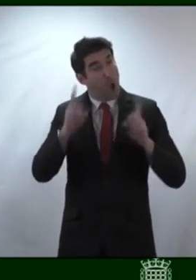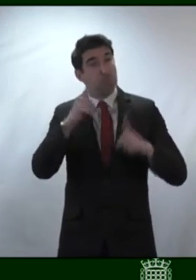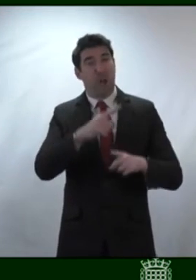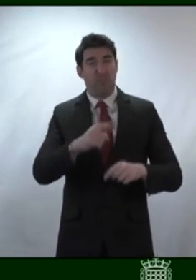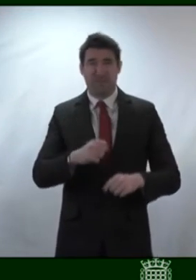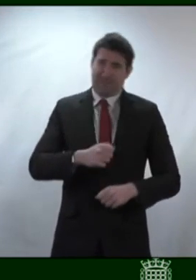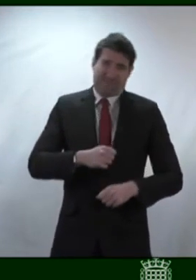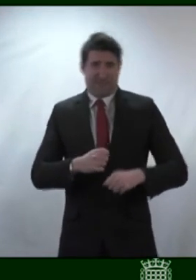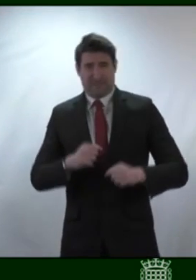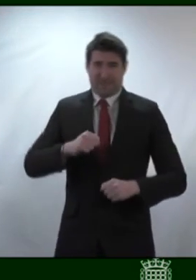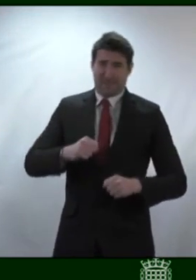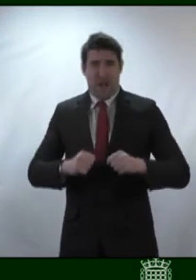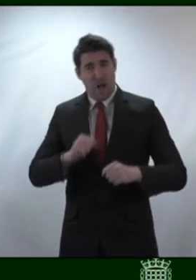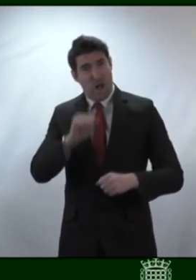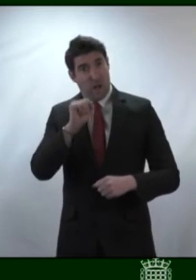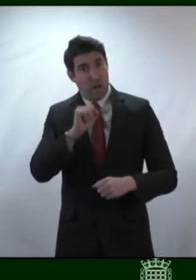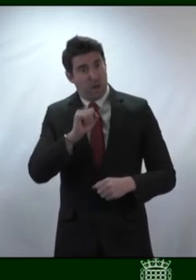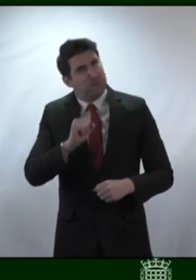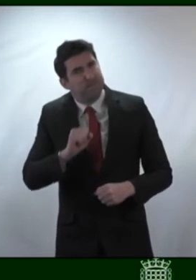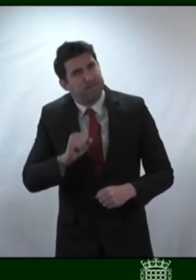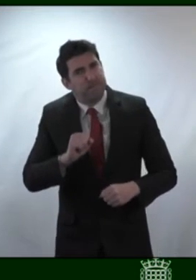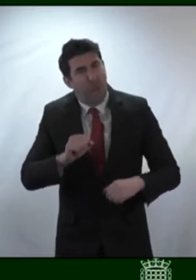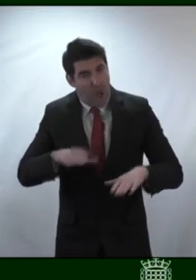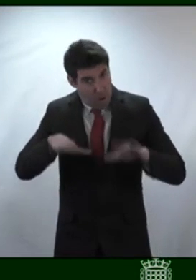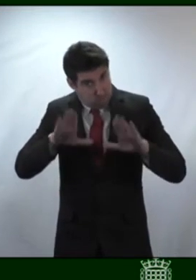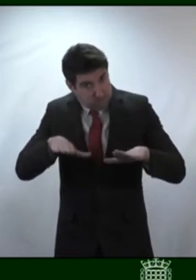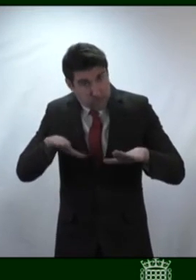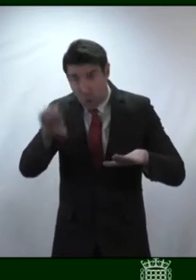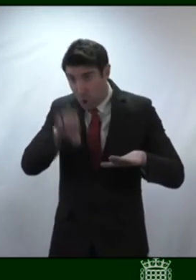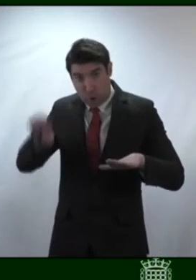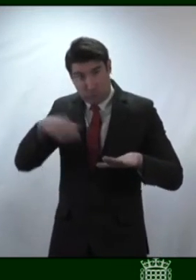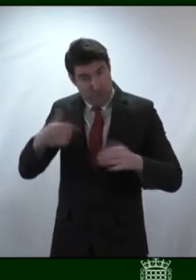is somehow delivering for the British people, he is a long way removed from the truth.